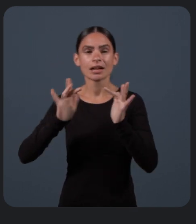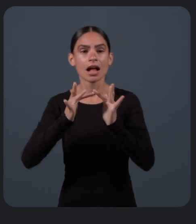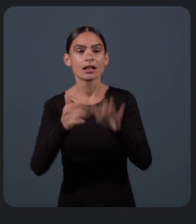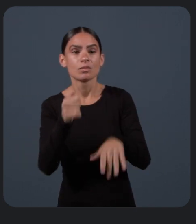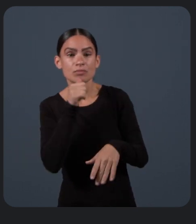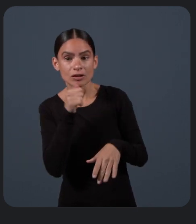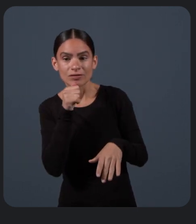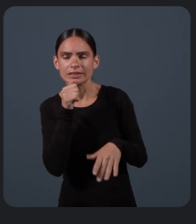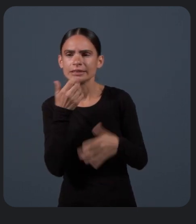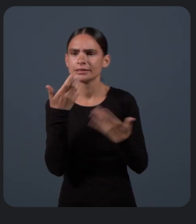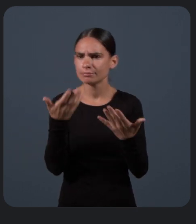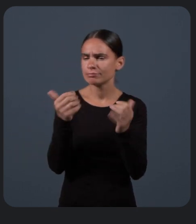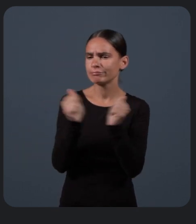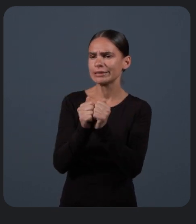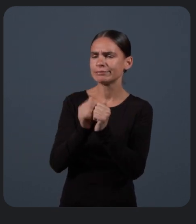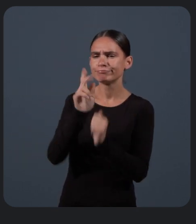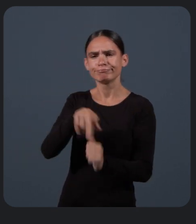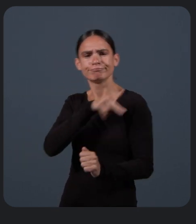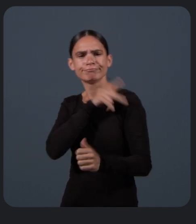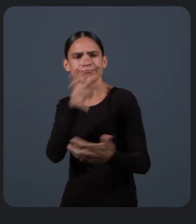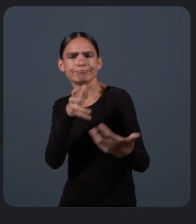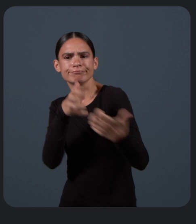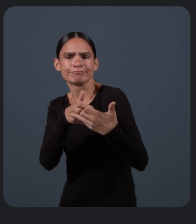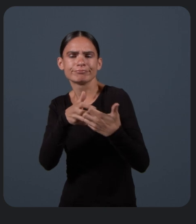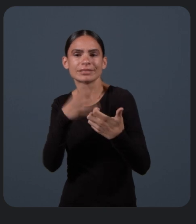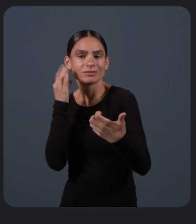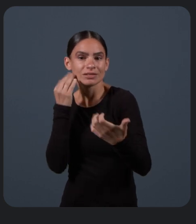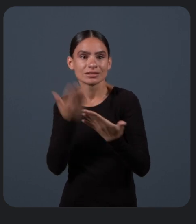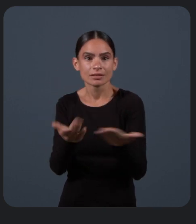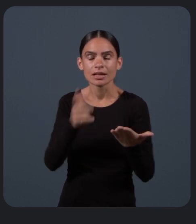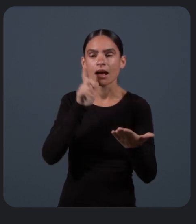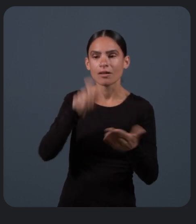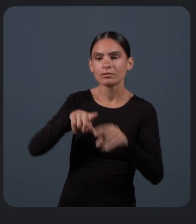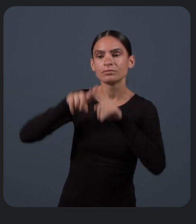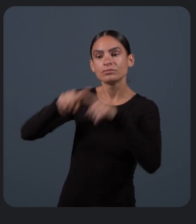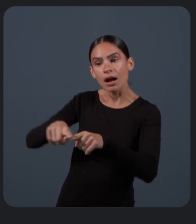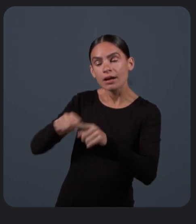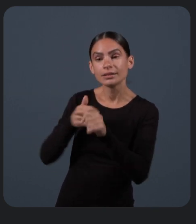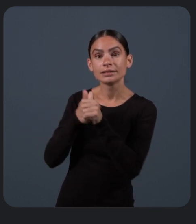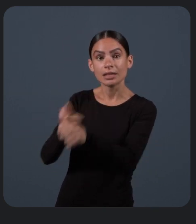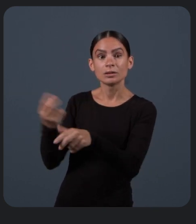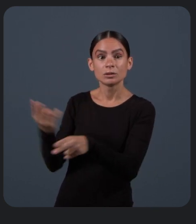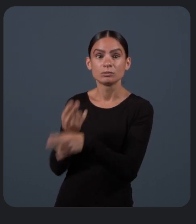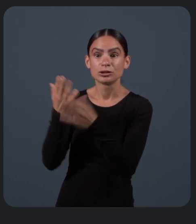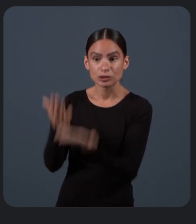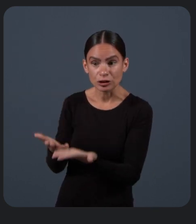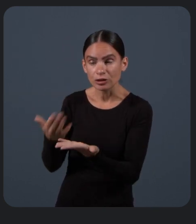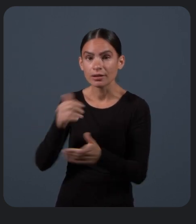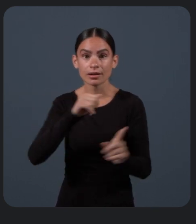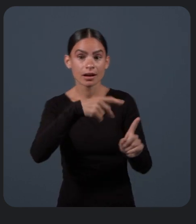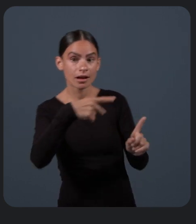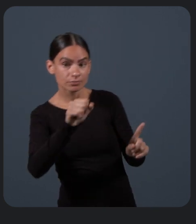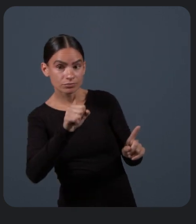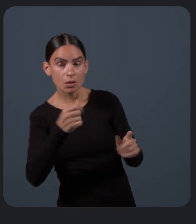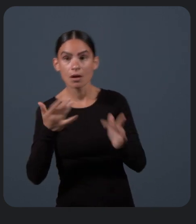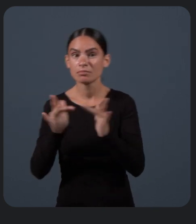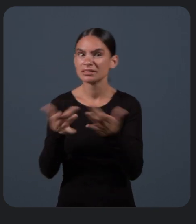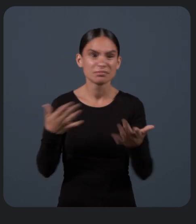that don't rely on tracking users across apps or sites. And we're currently testing trial versions of the Privacy